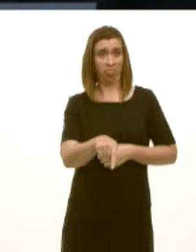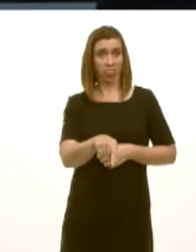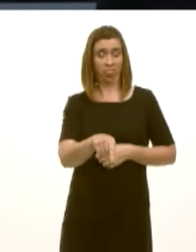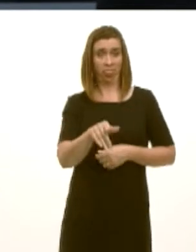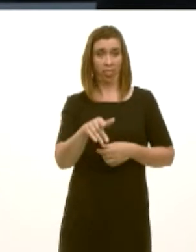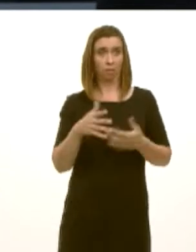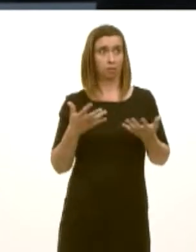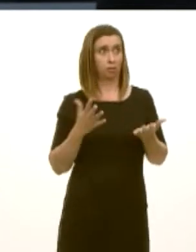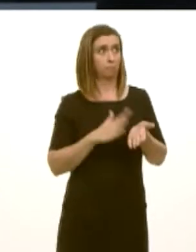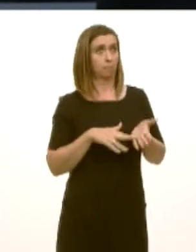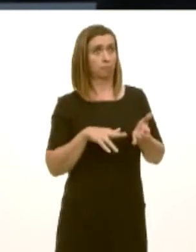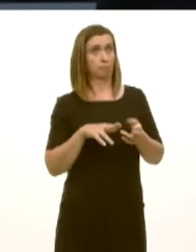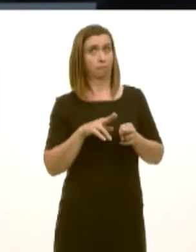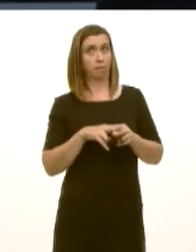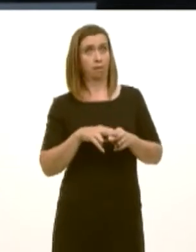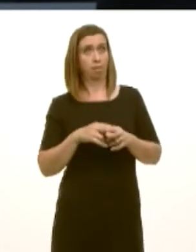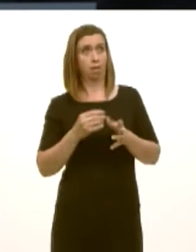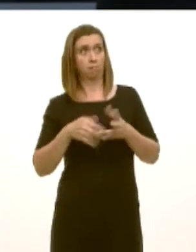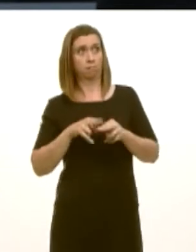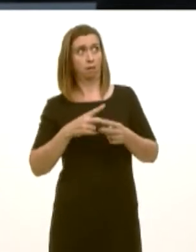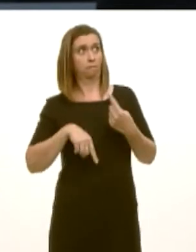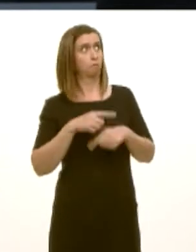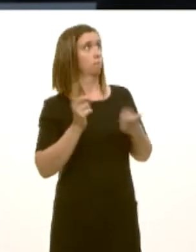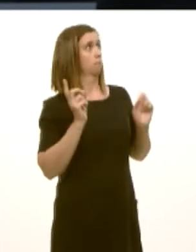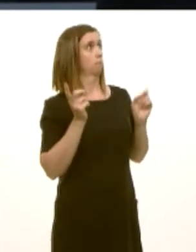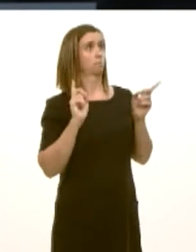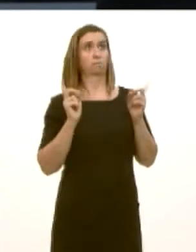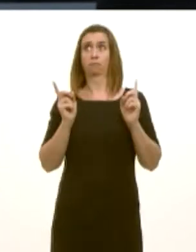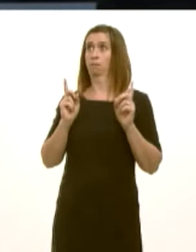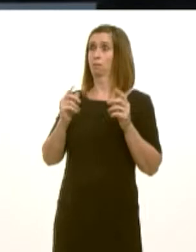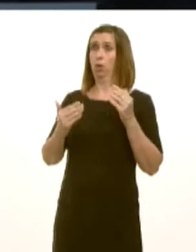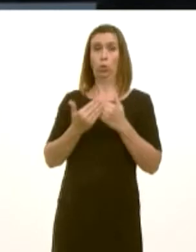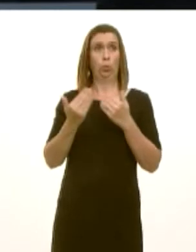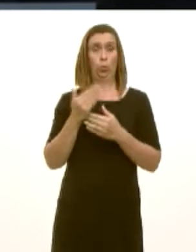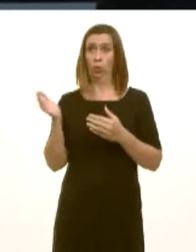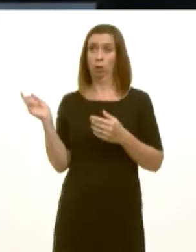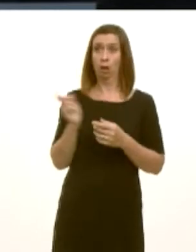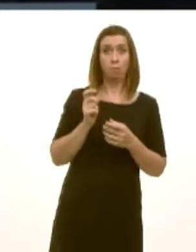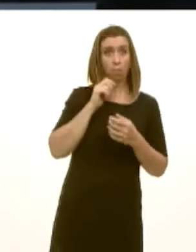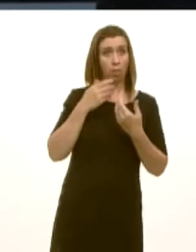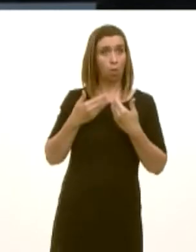and nobody knowsóneither the parents nor the staffówhat is going to replace it or when it is going to be replaced.